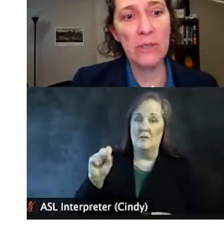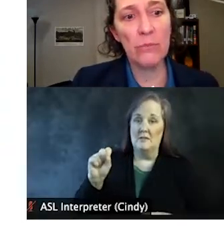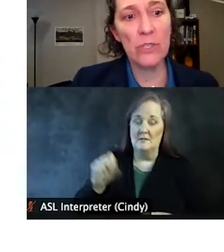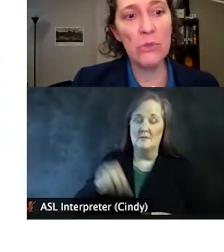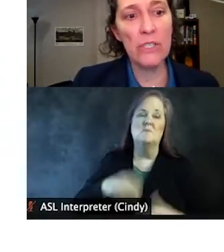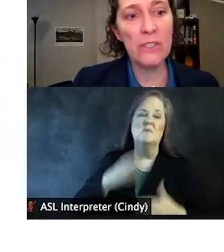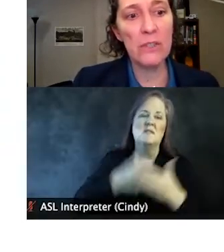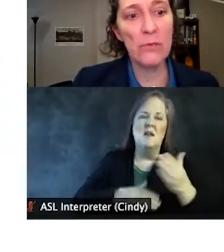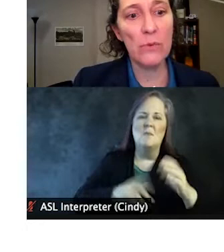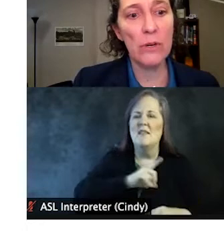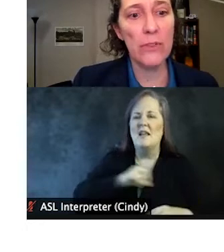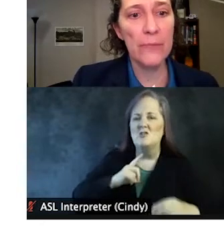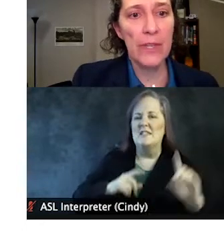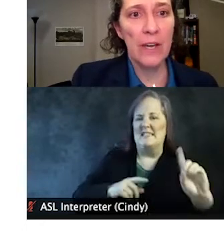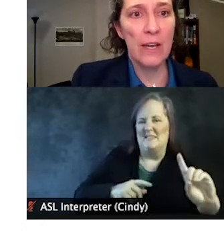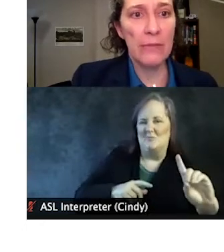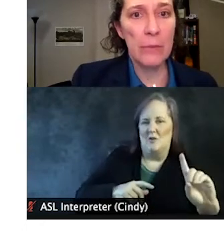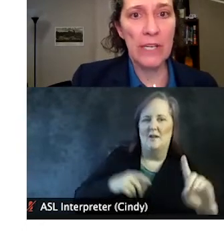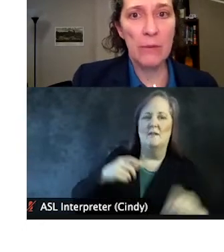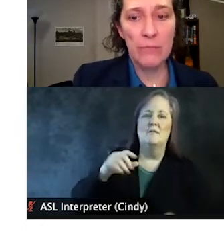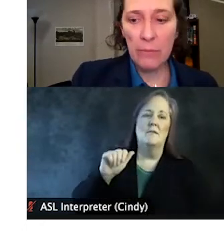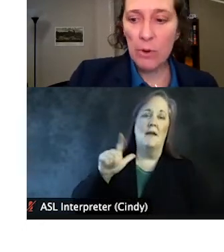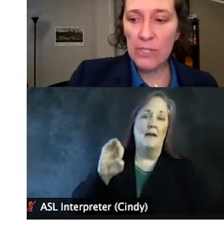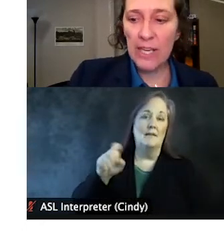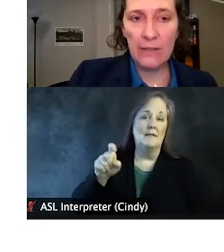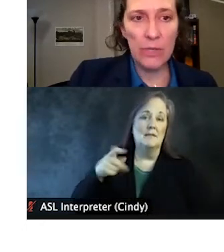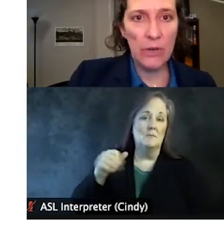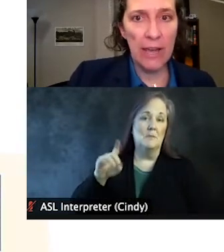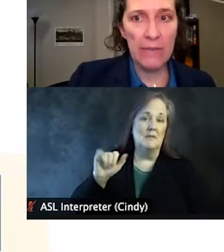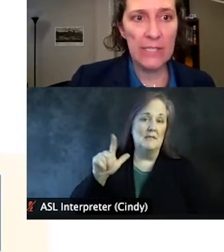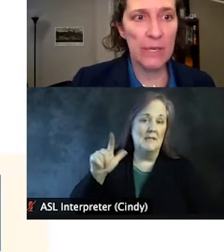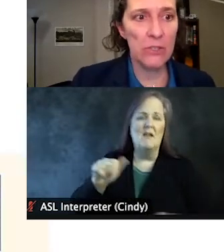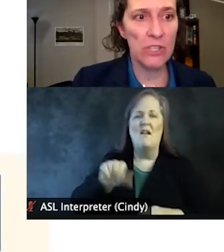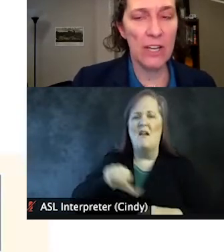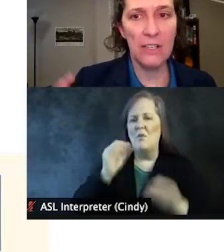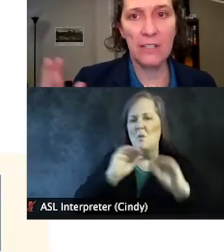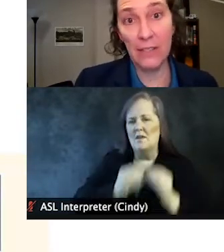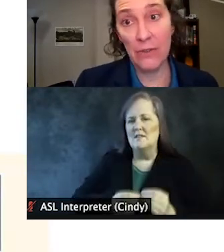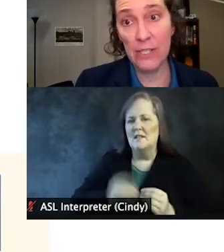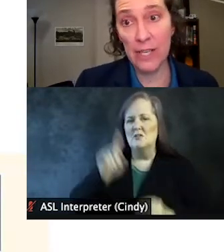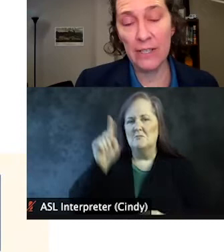some unions and so forth giving money on the pro side. And we don't have expenditures on the other side.